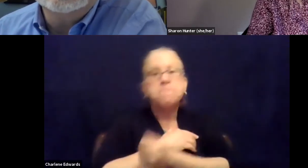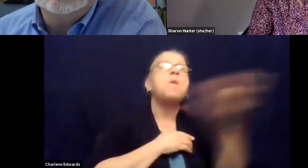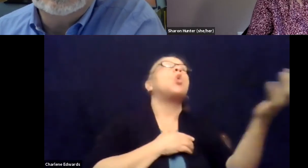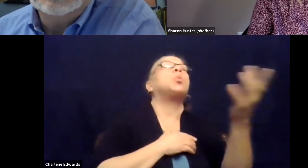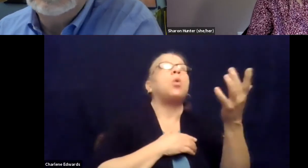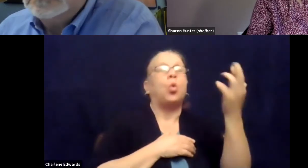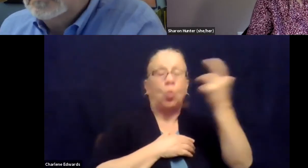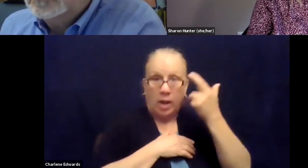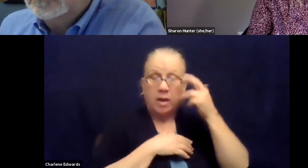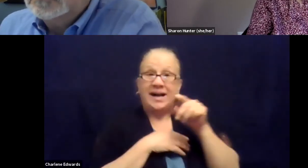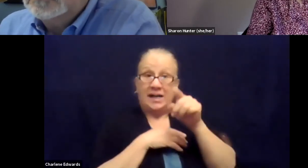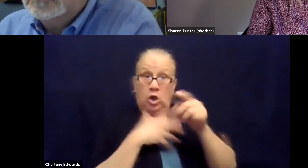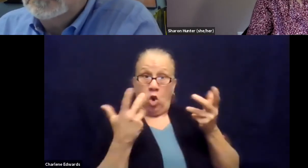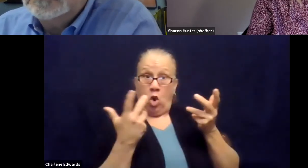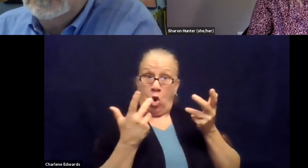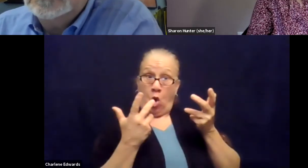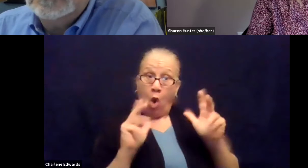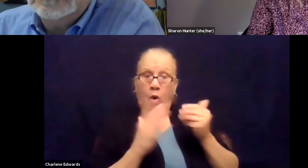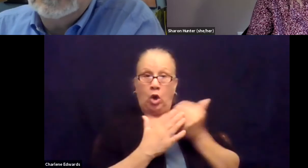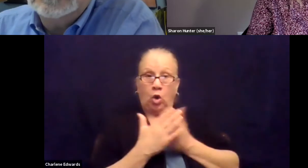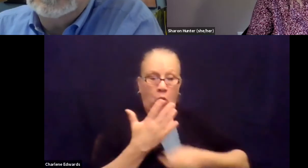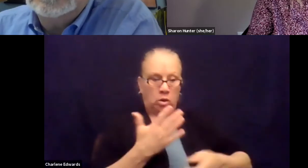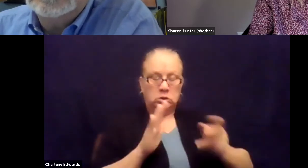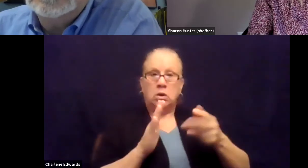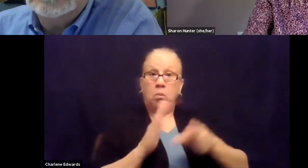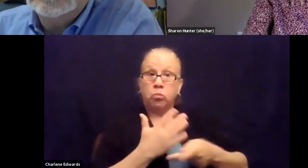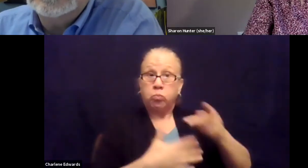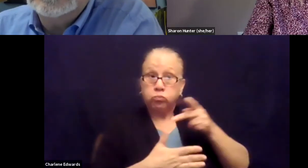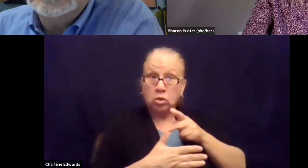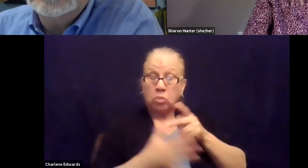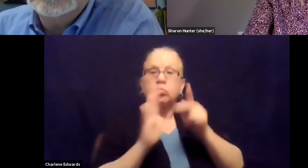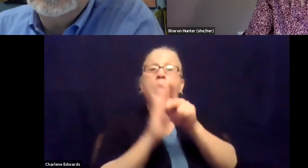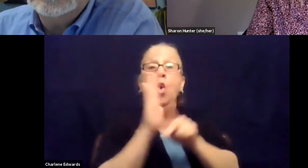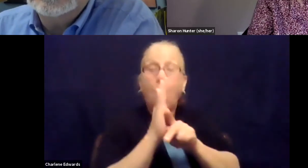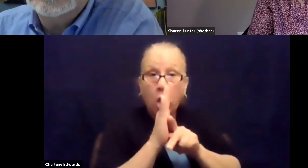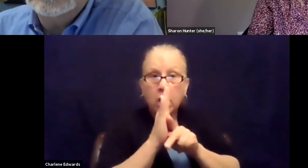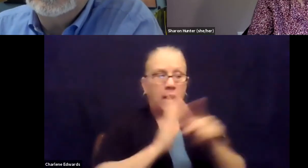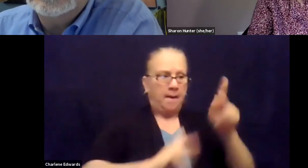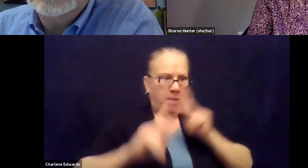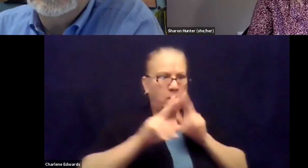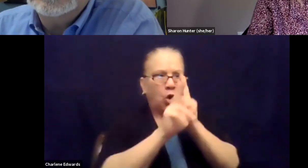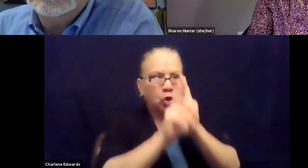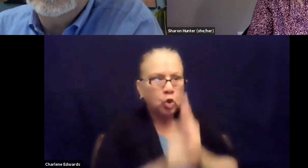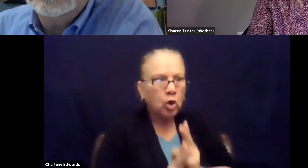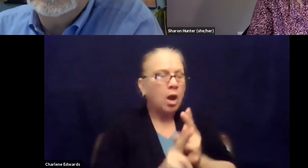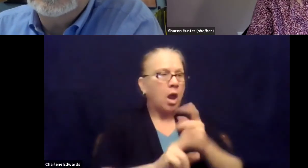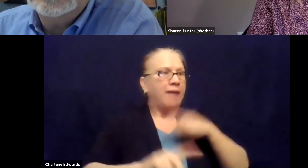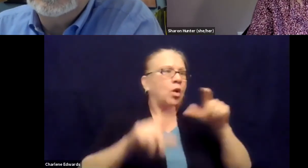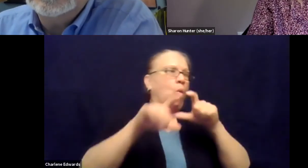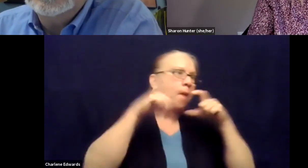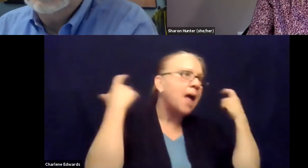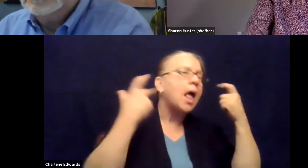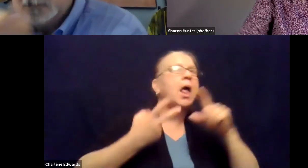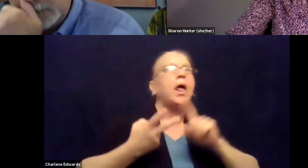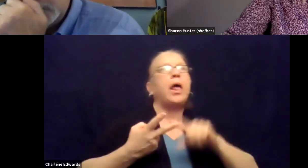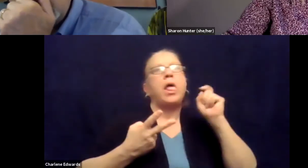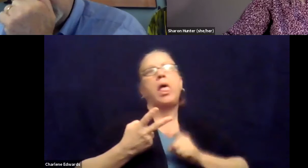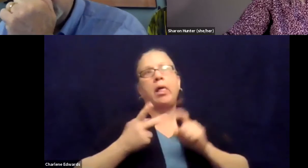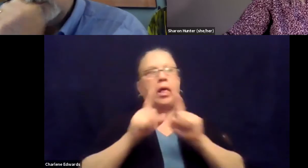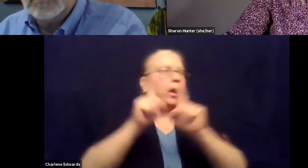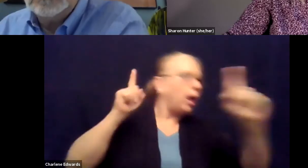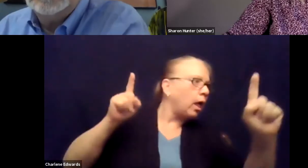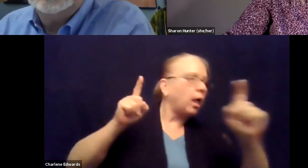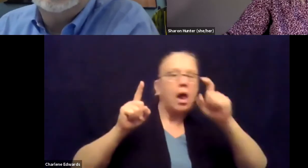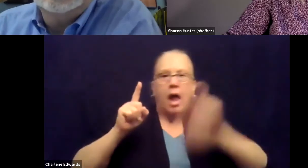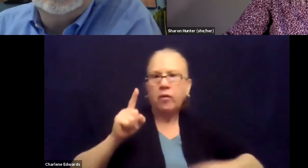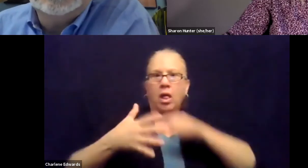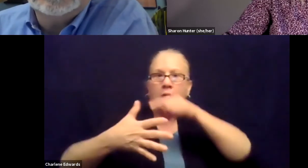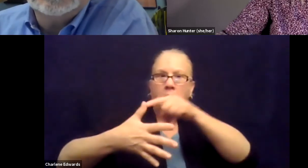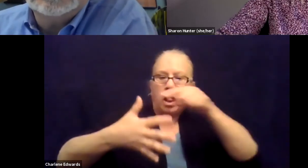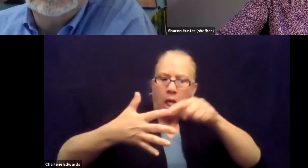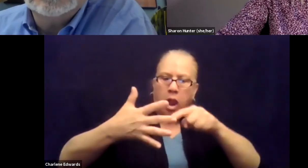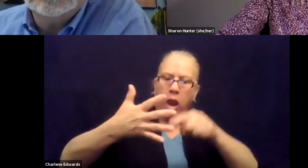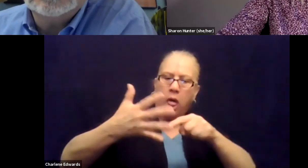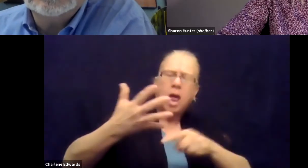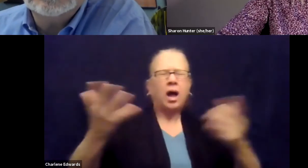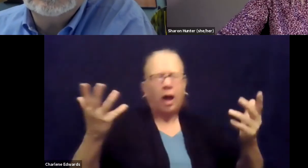having these, if you're getting used to wearing a mask, do this, now it seems like the perfect time